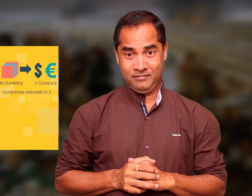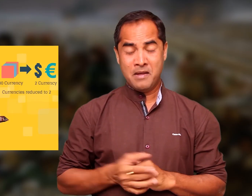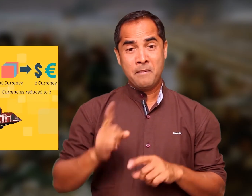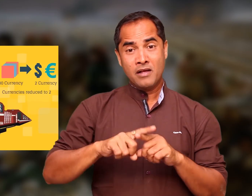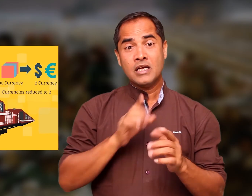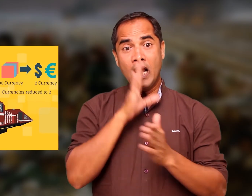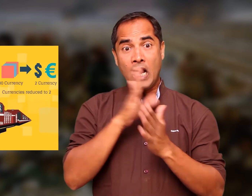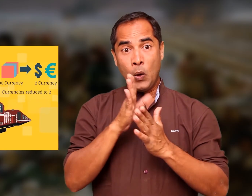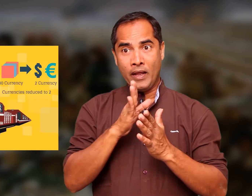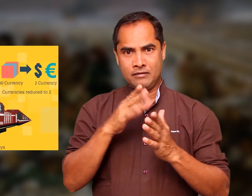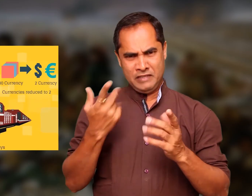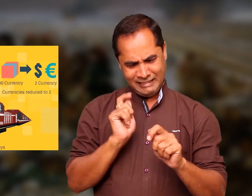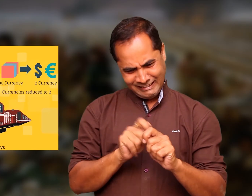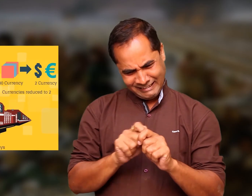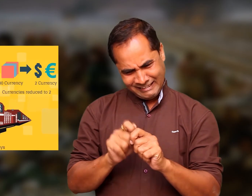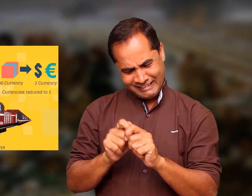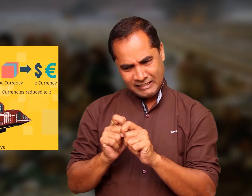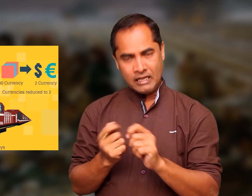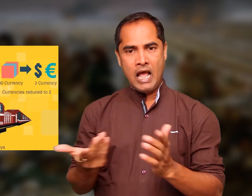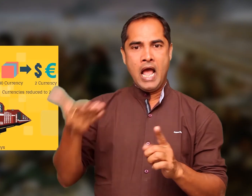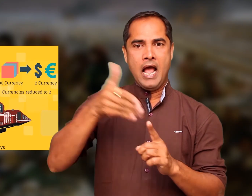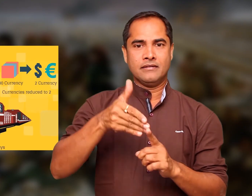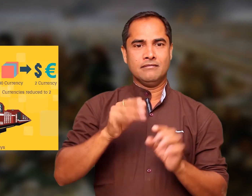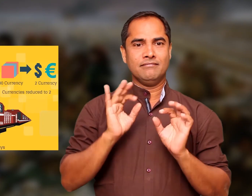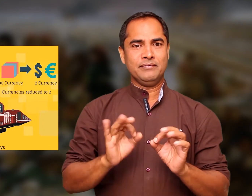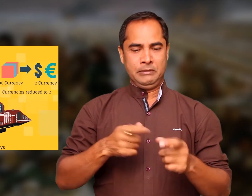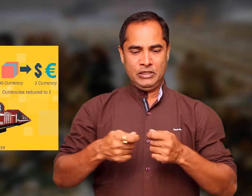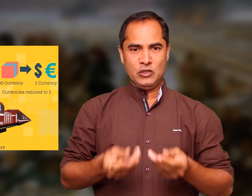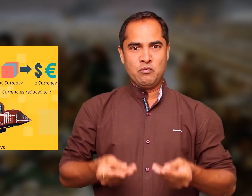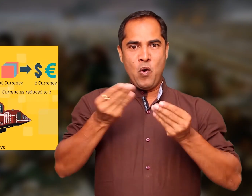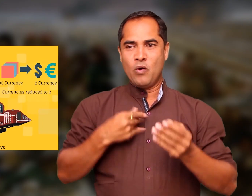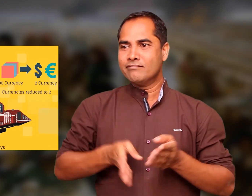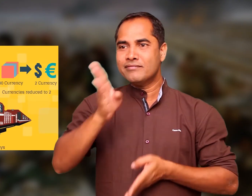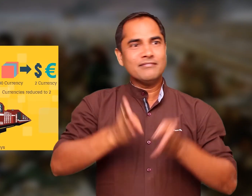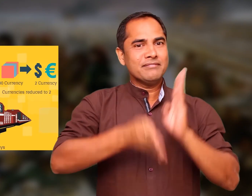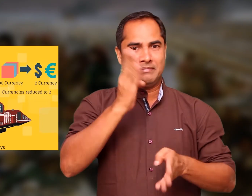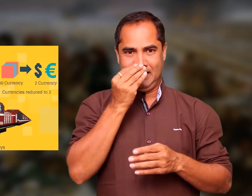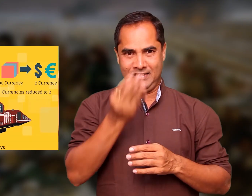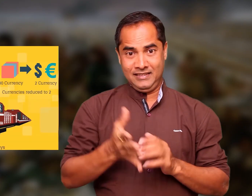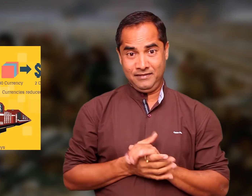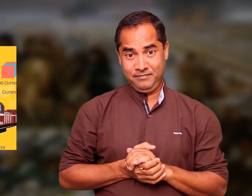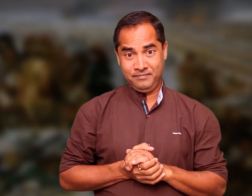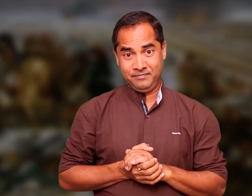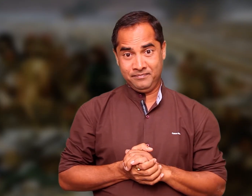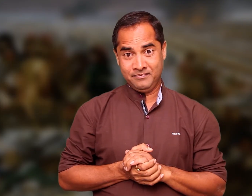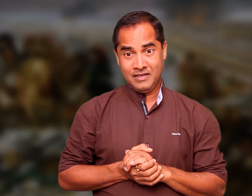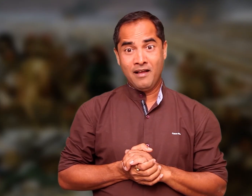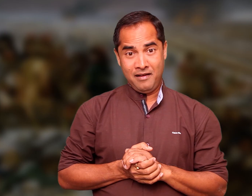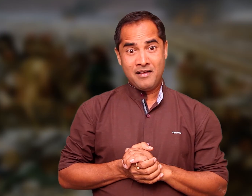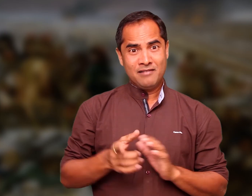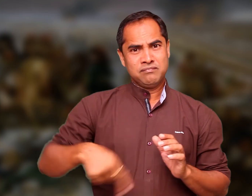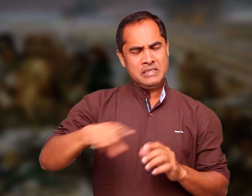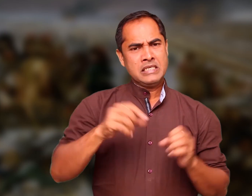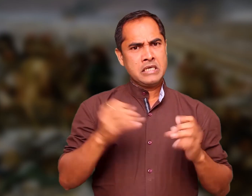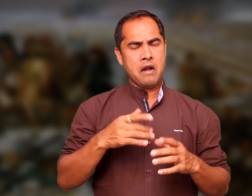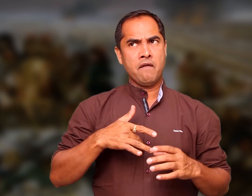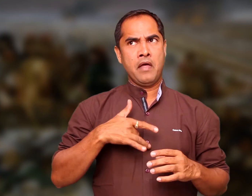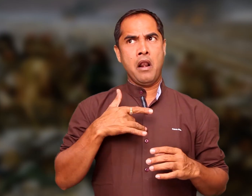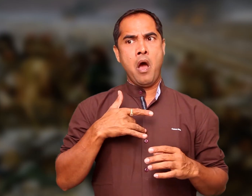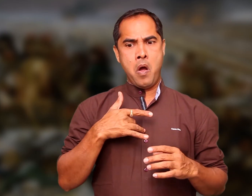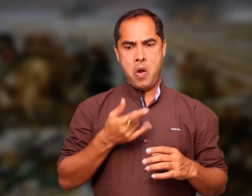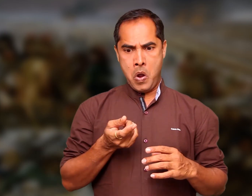Development of railway network further enhanced mobility. This created some sort